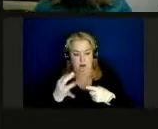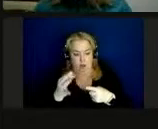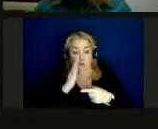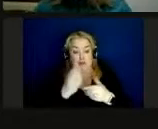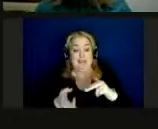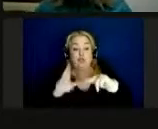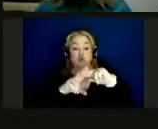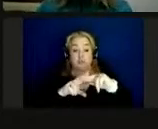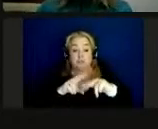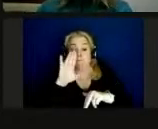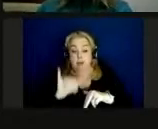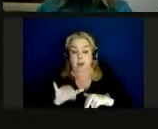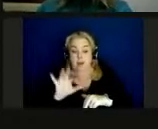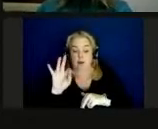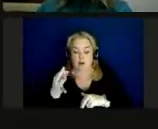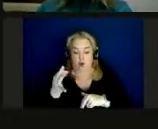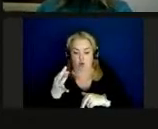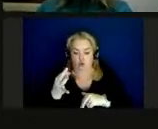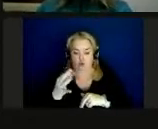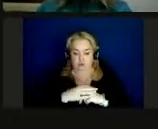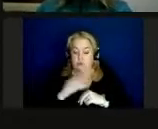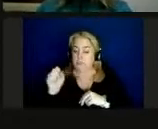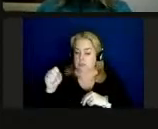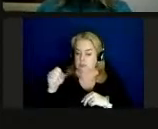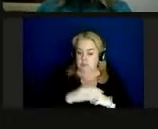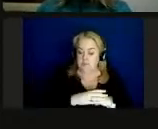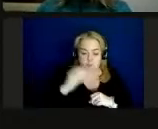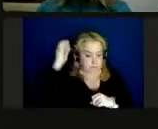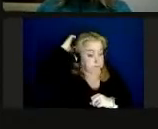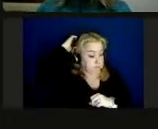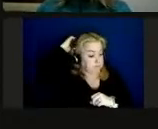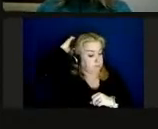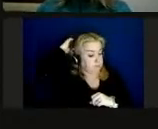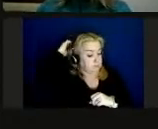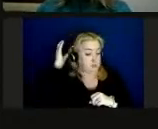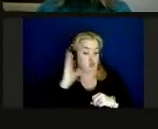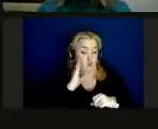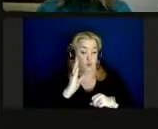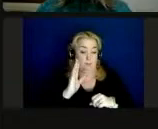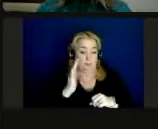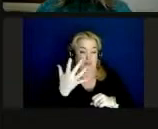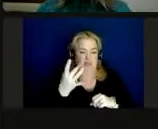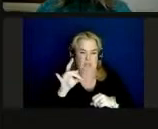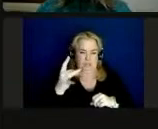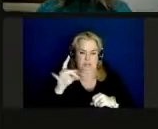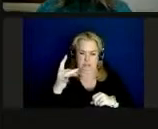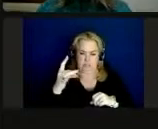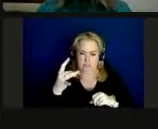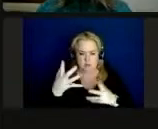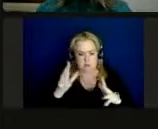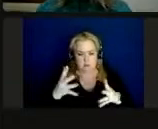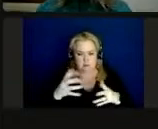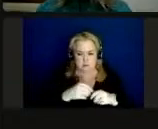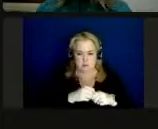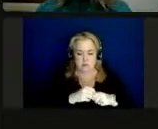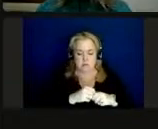CORRECTLY, THAT WOULDN'T BE SETTING THE THREE TO NINE